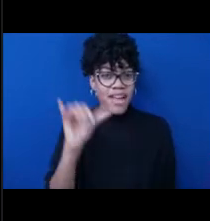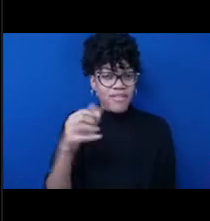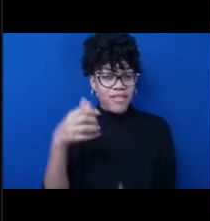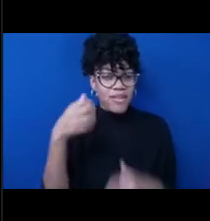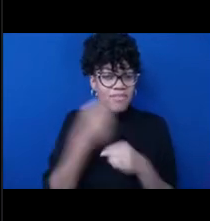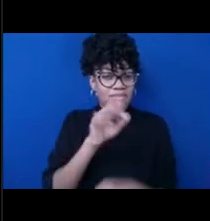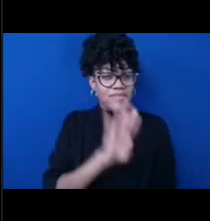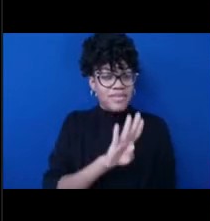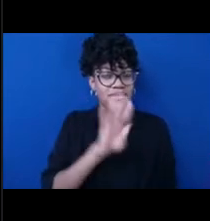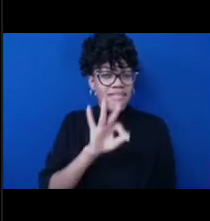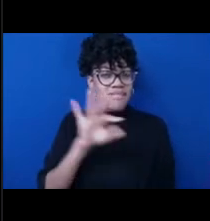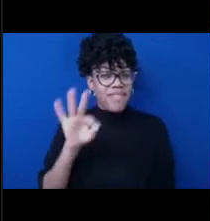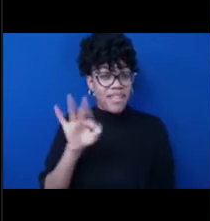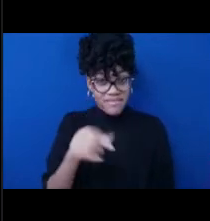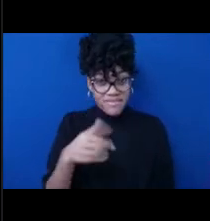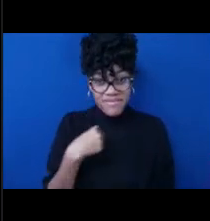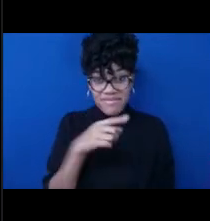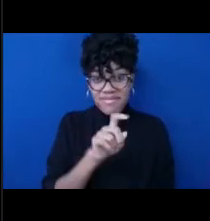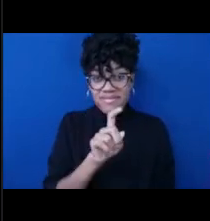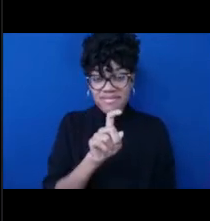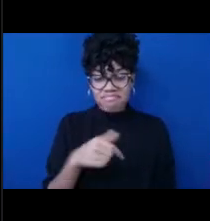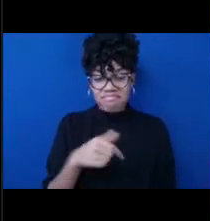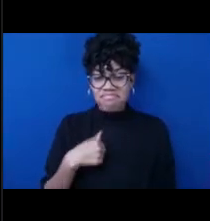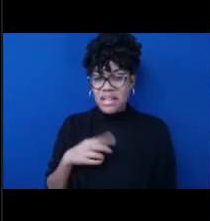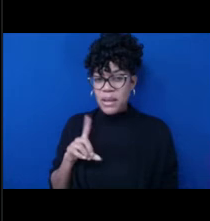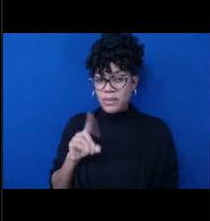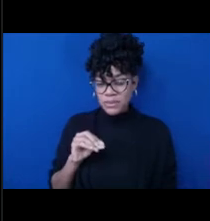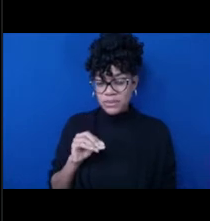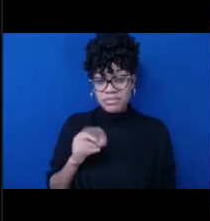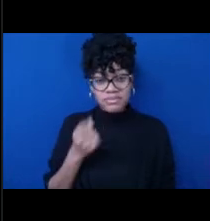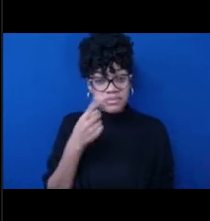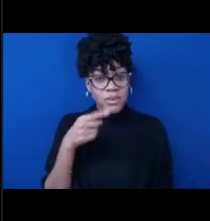I know I do. Well, coral polyps have BFFs